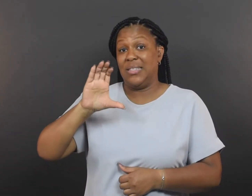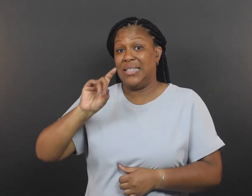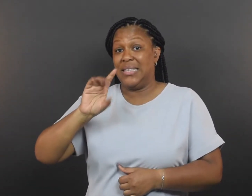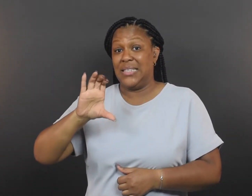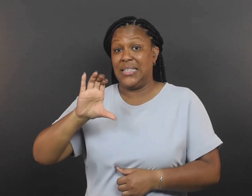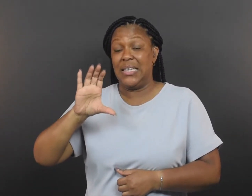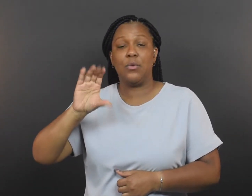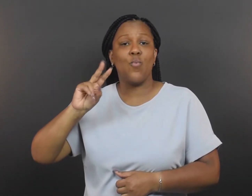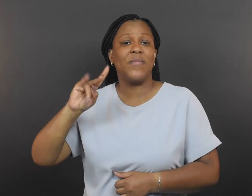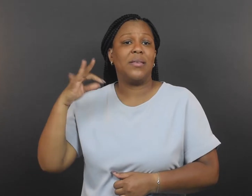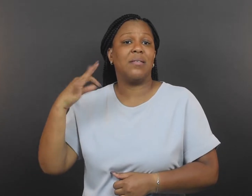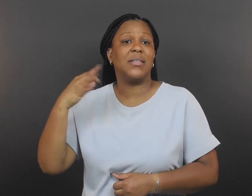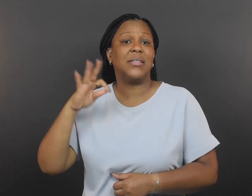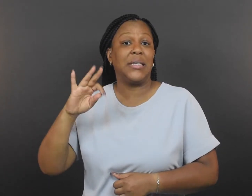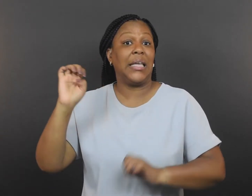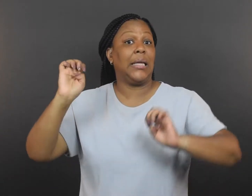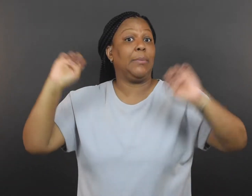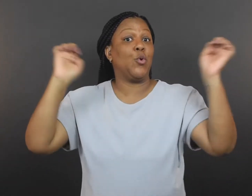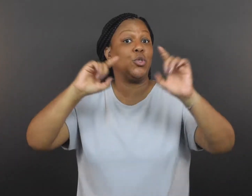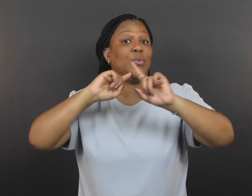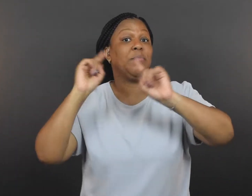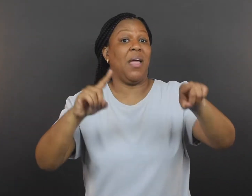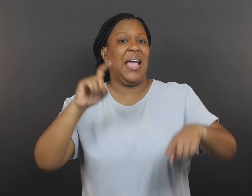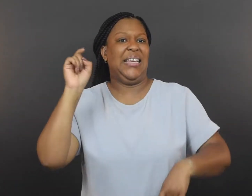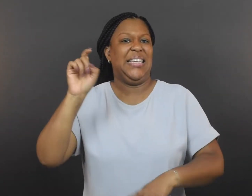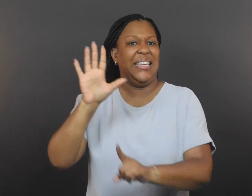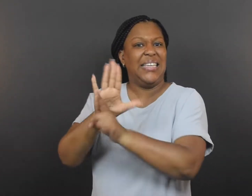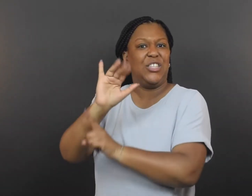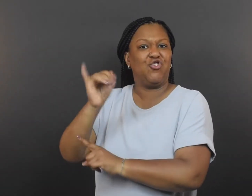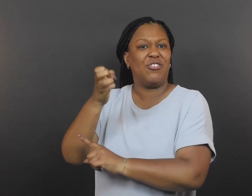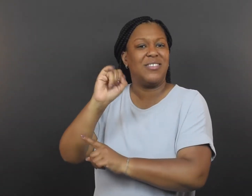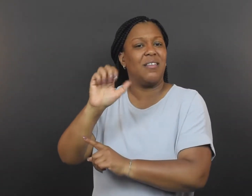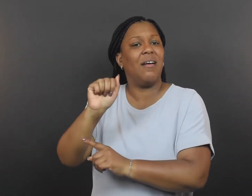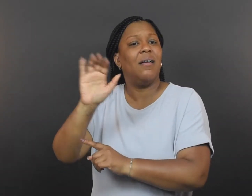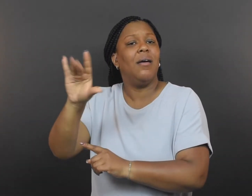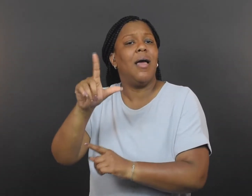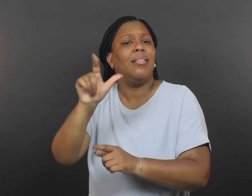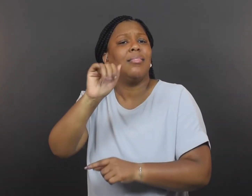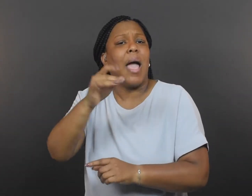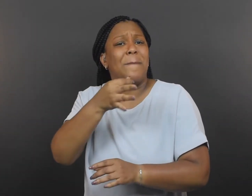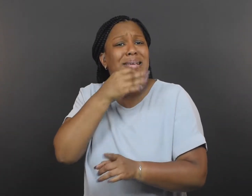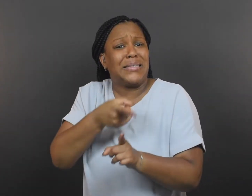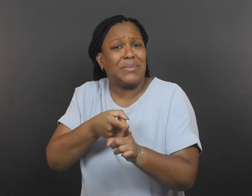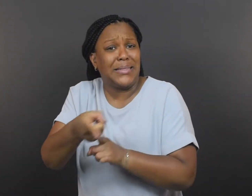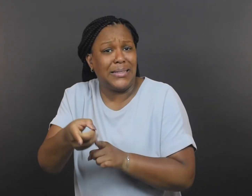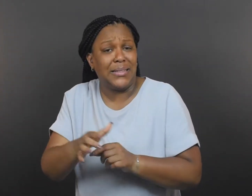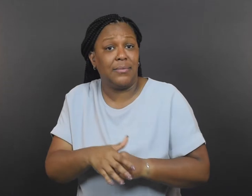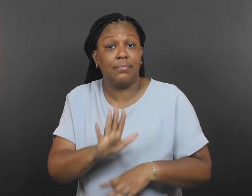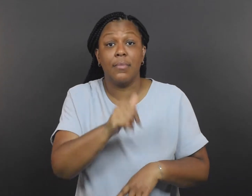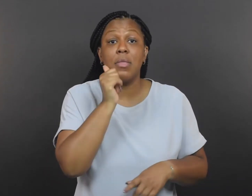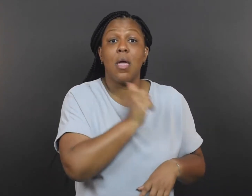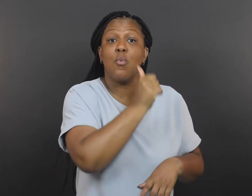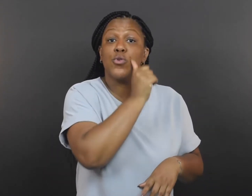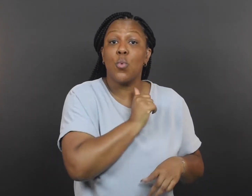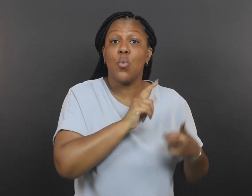But in September, CDC’s COVID-19 emergency response needed Jessica’s lab expertise.